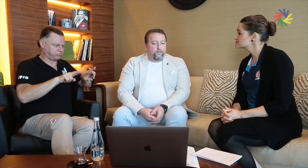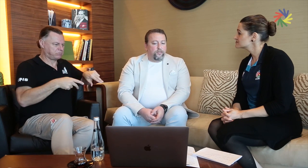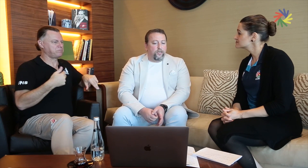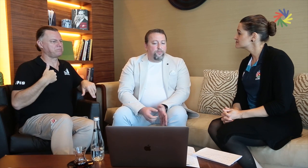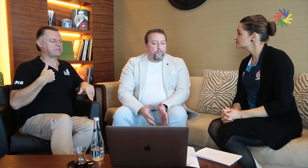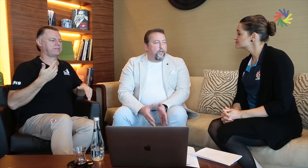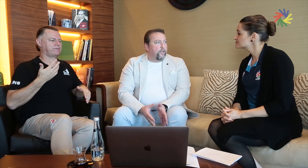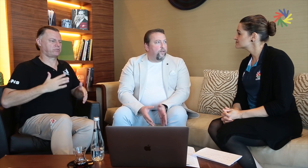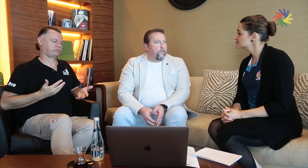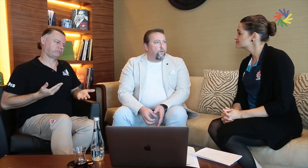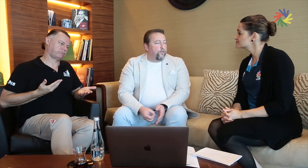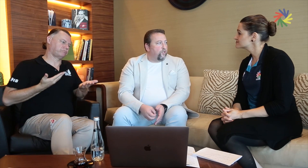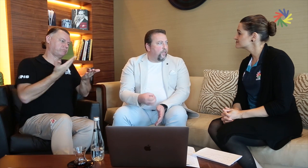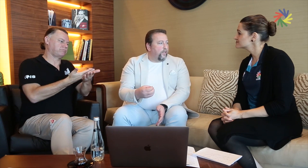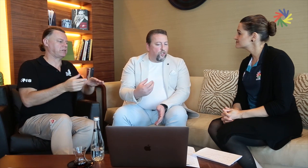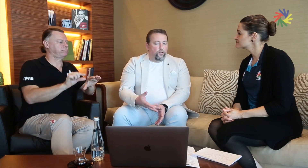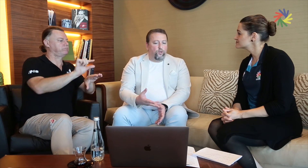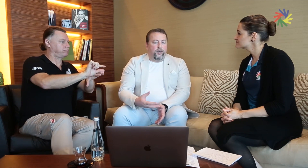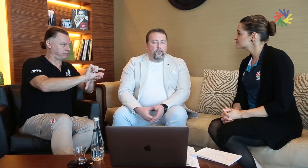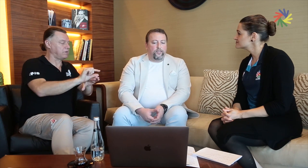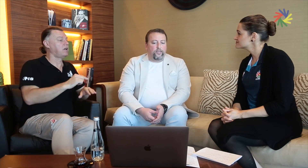We feel it is not a big deal